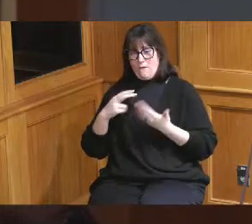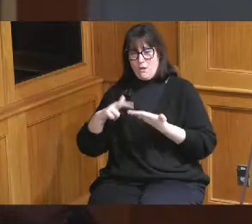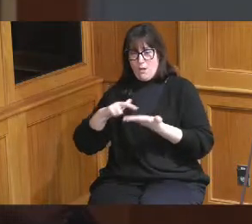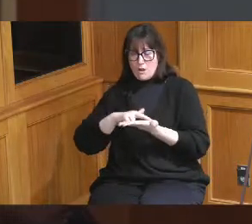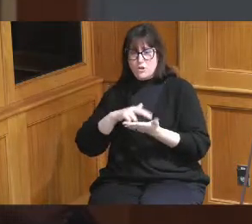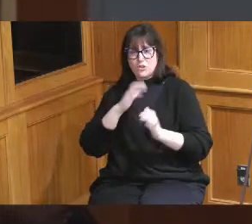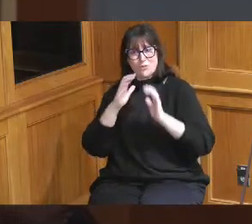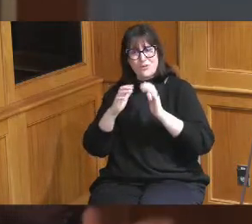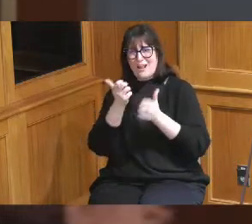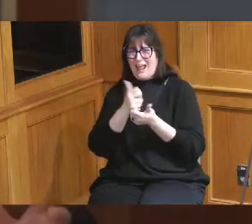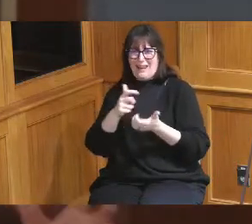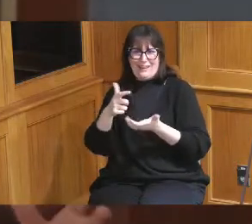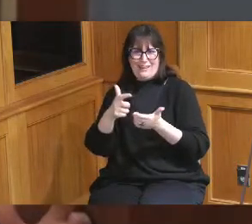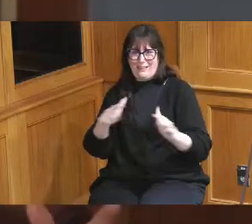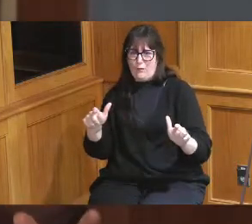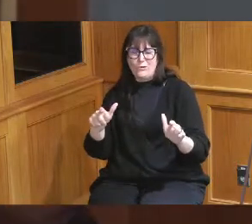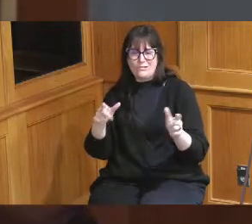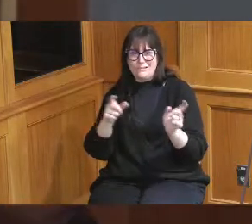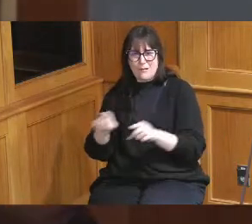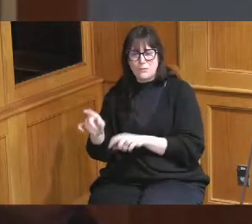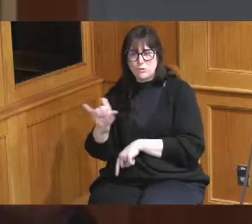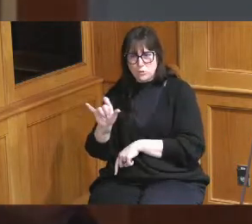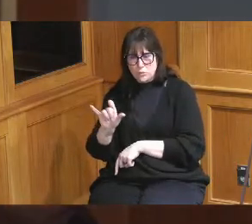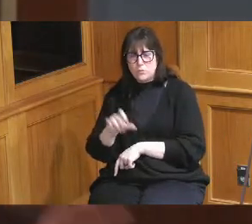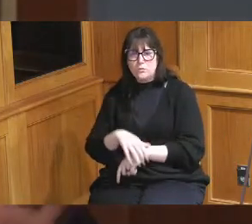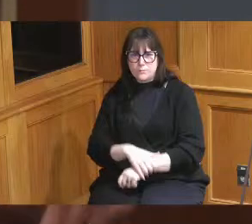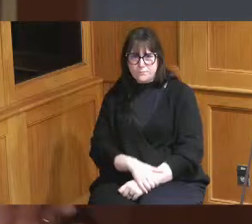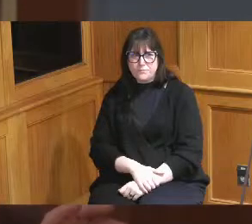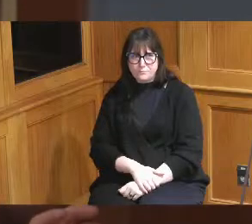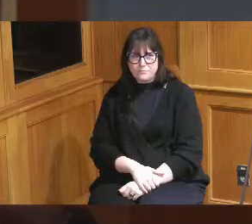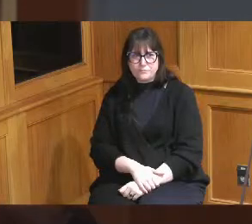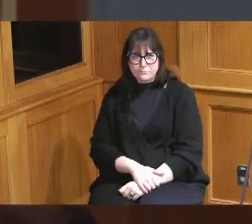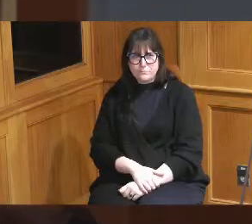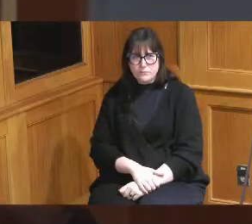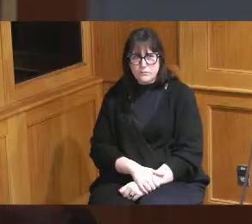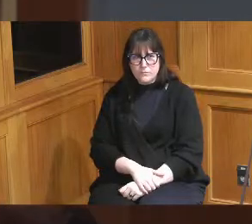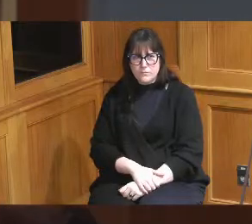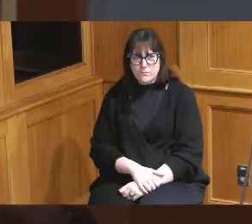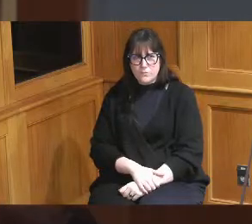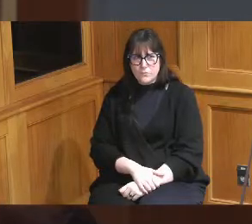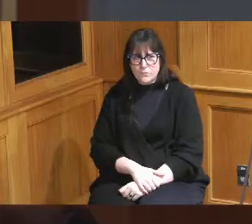so Public Health we sort of piggy bagged off their contract so we have thatou in place and then based